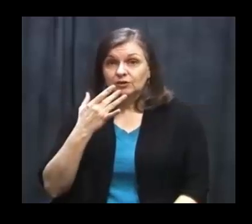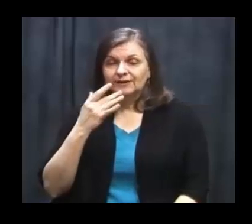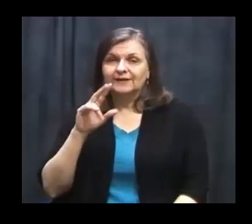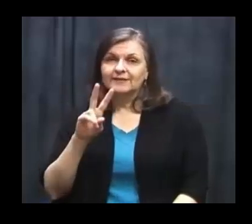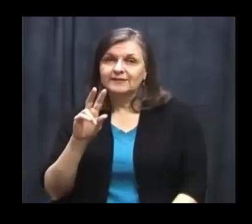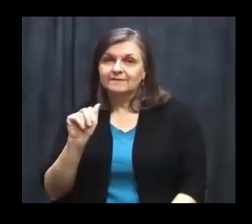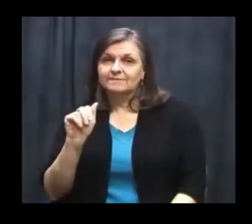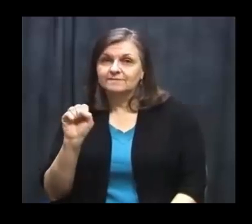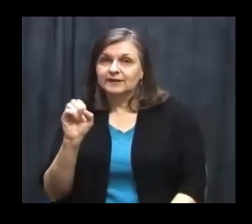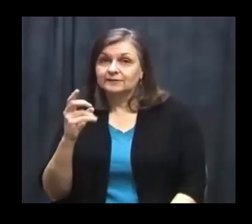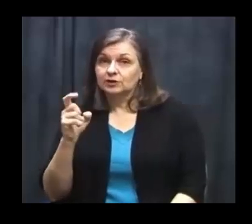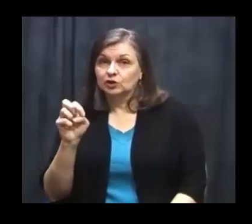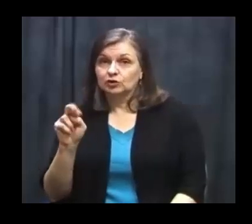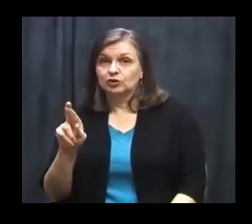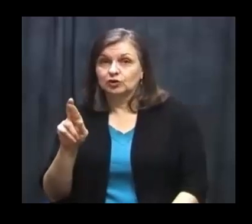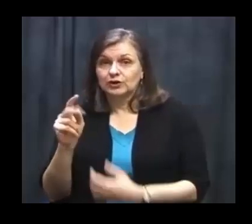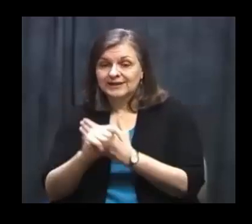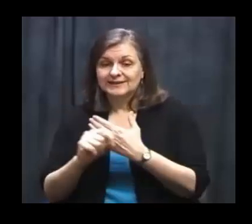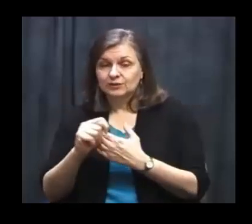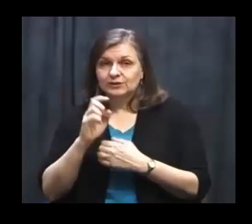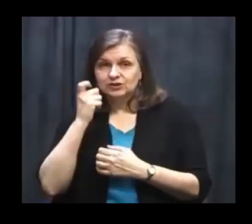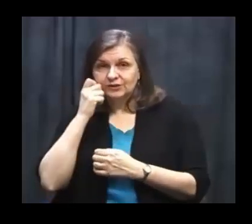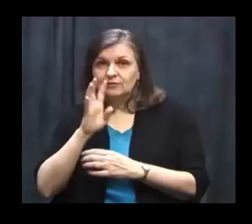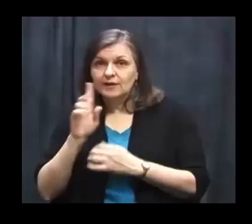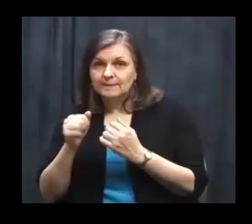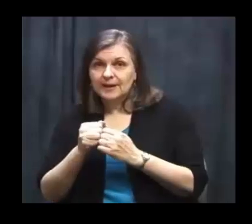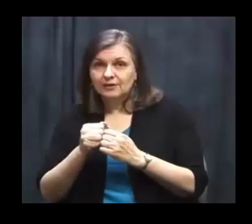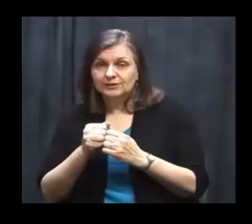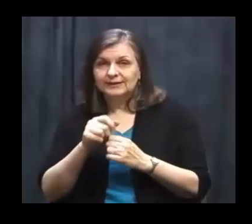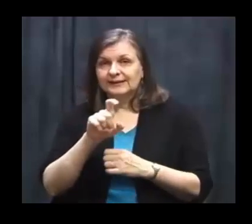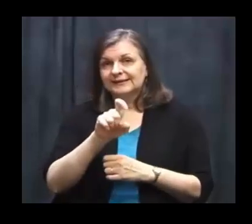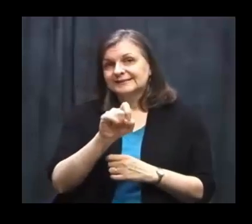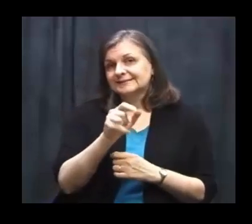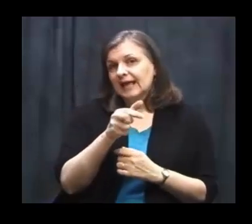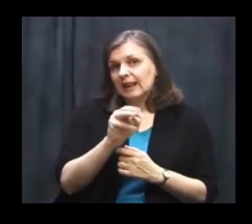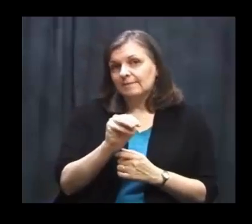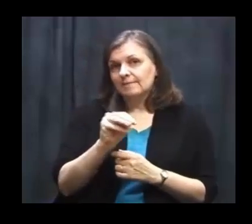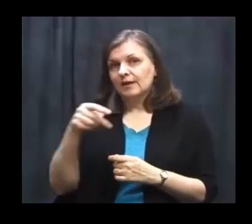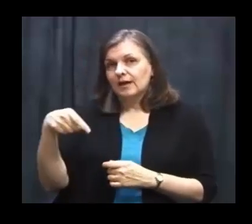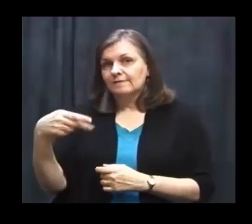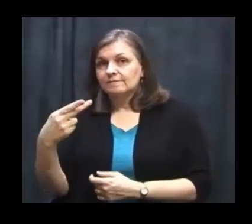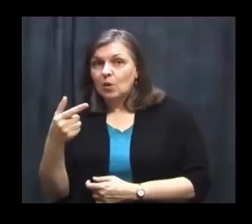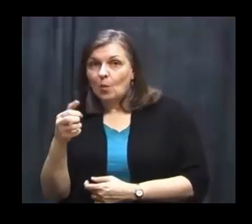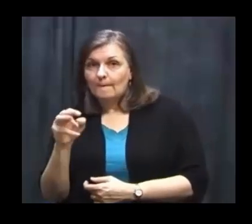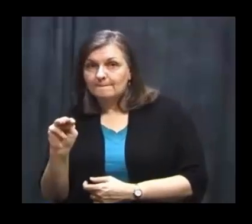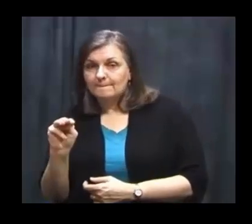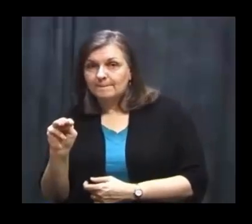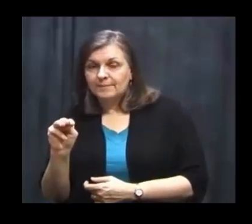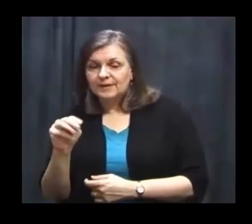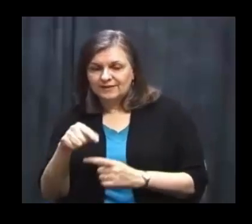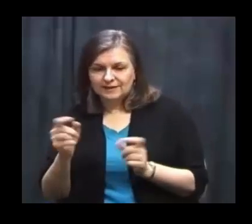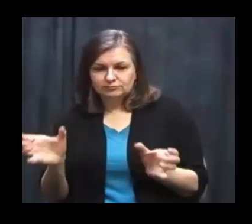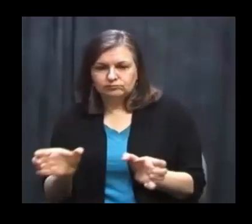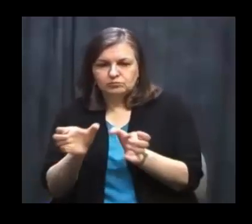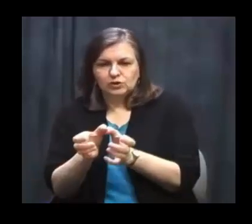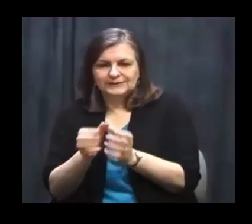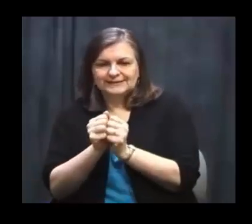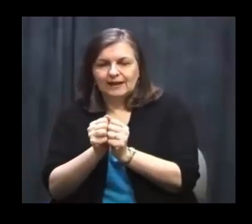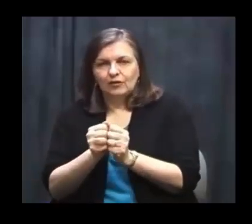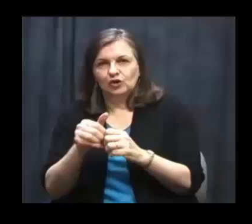are the vascular tissues that we just talked about xylem and phloem we talk about these being in bundles